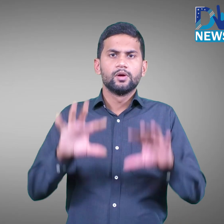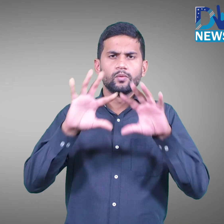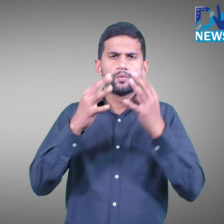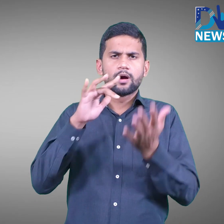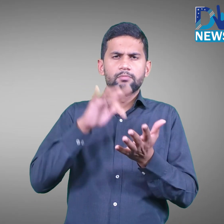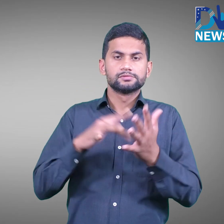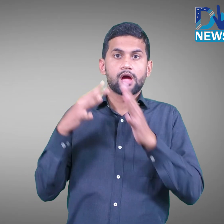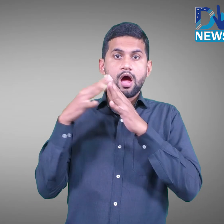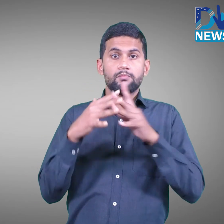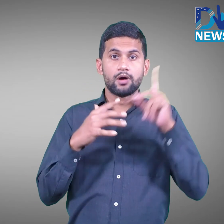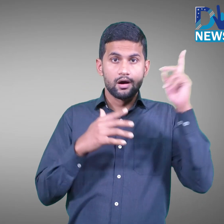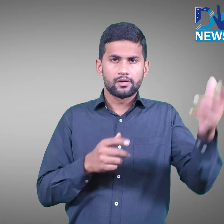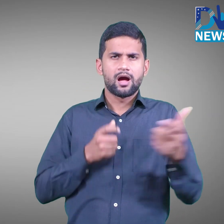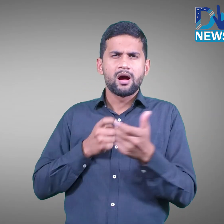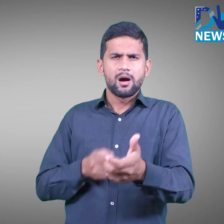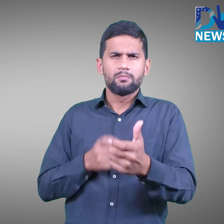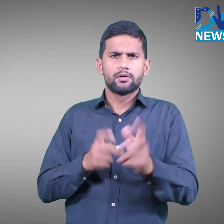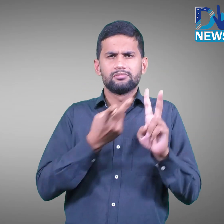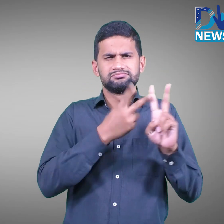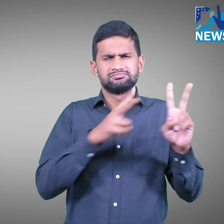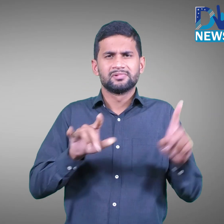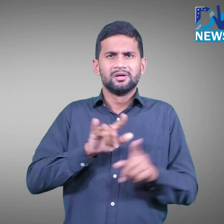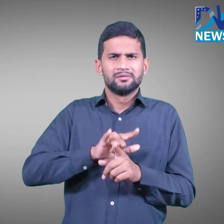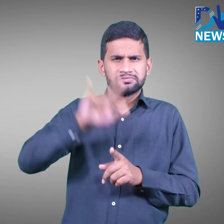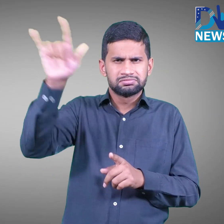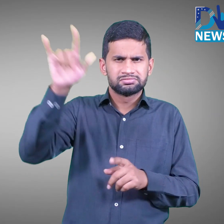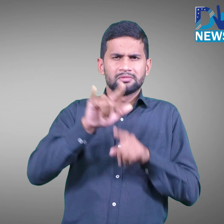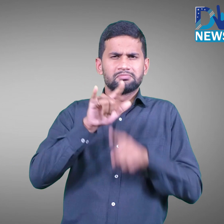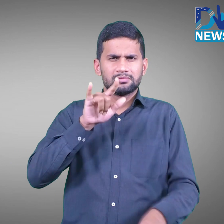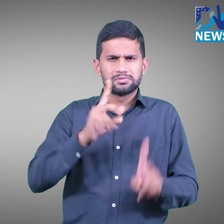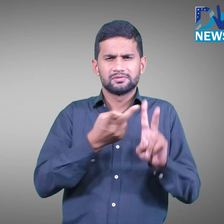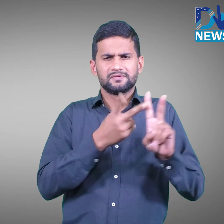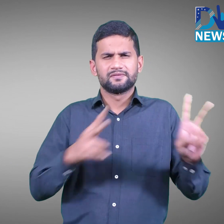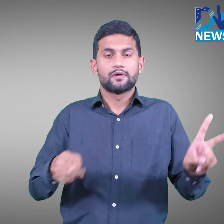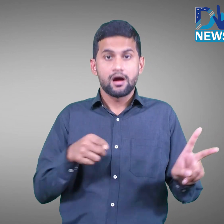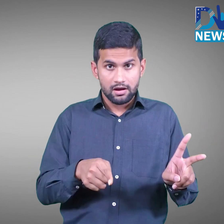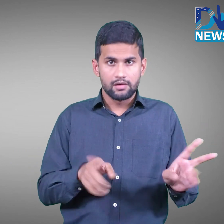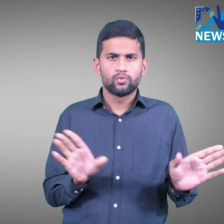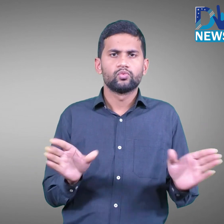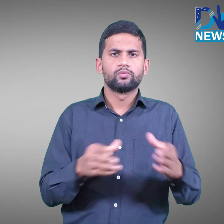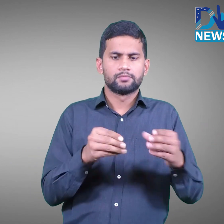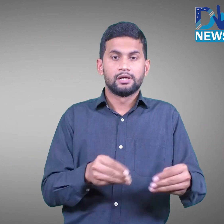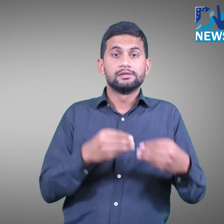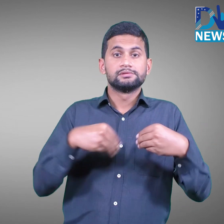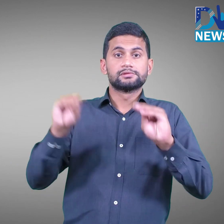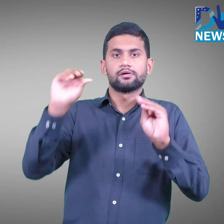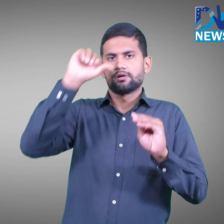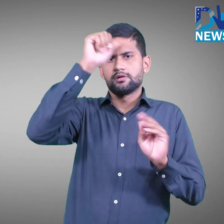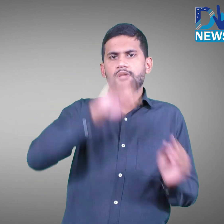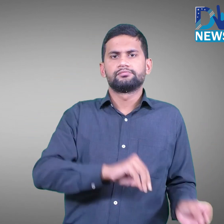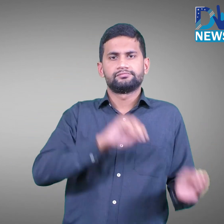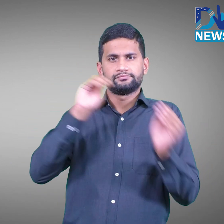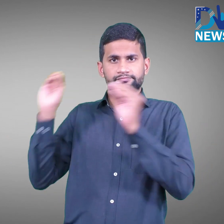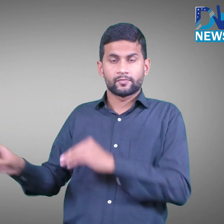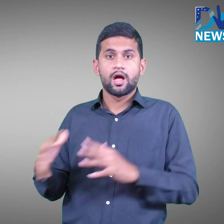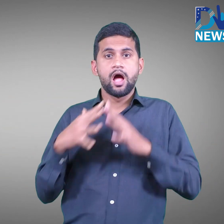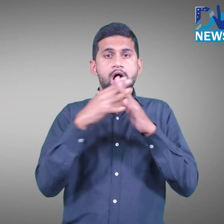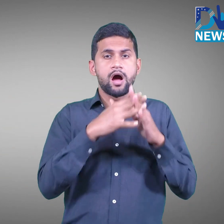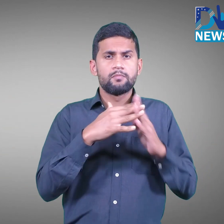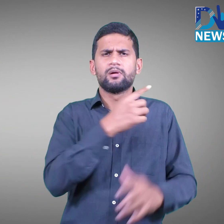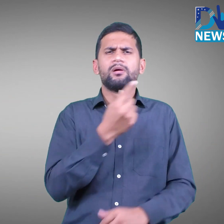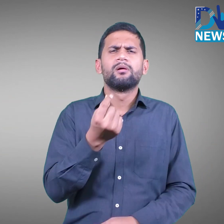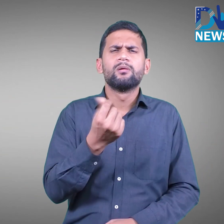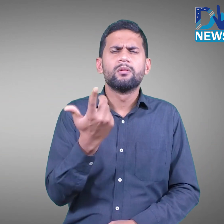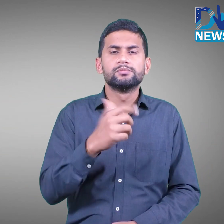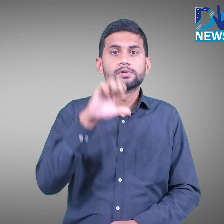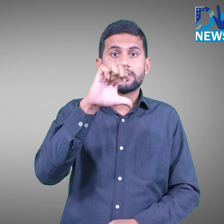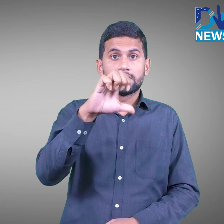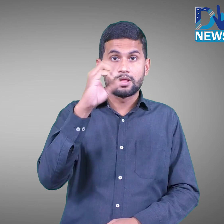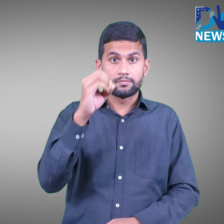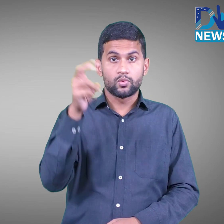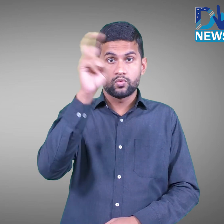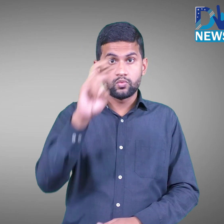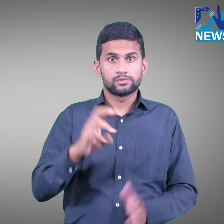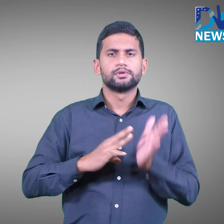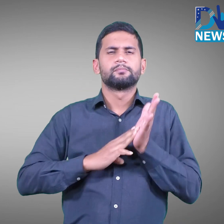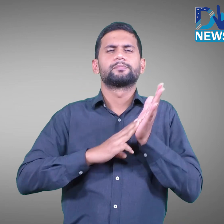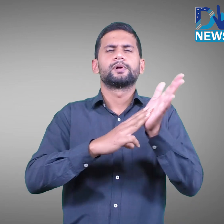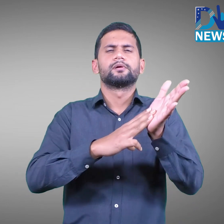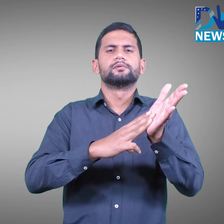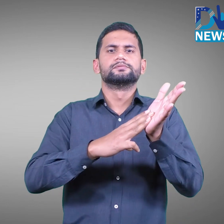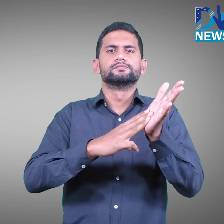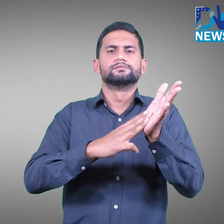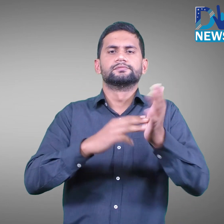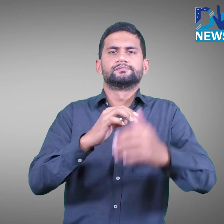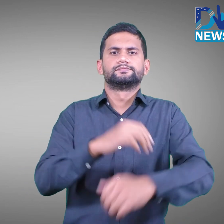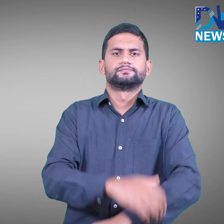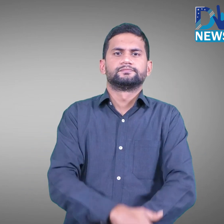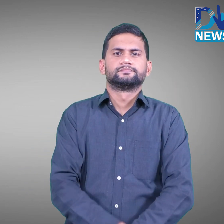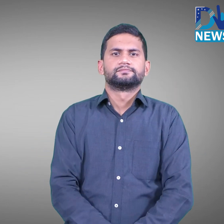US approves sale of $90 mn worth of military equipment, services to India